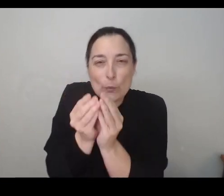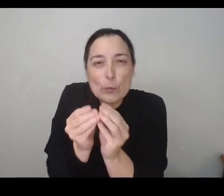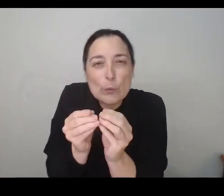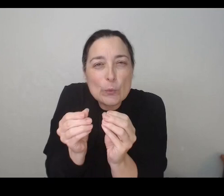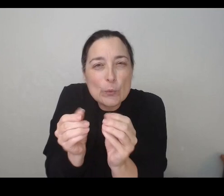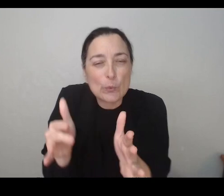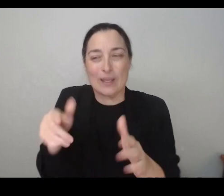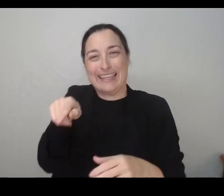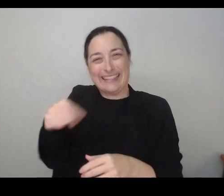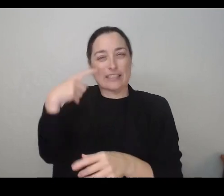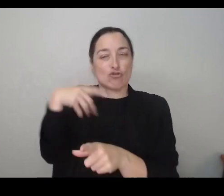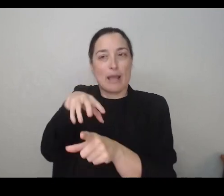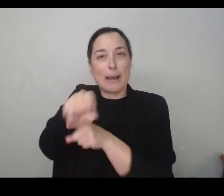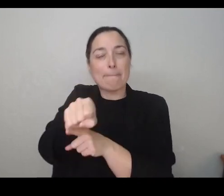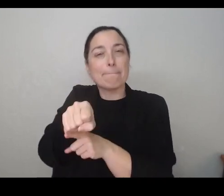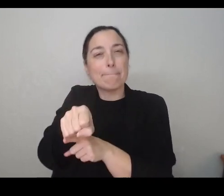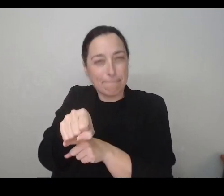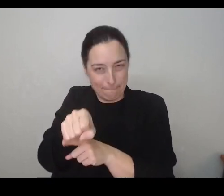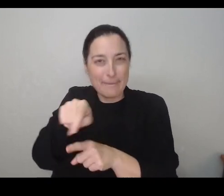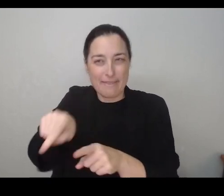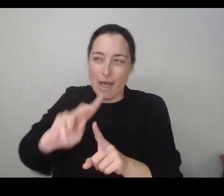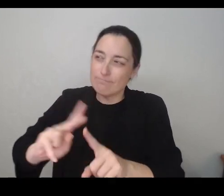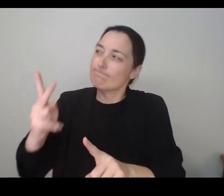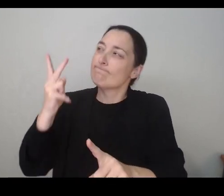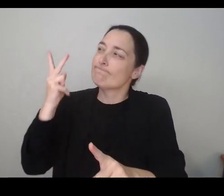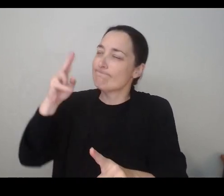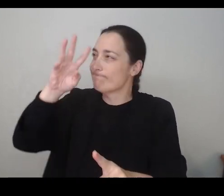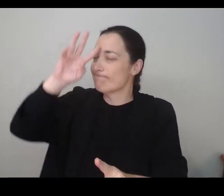this kind of nostalgia that,